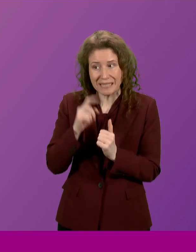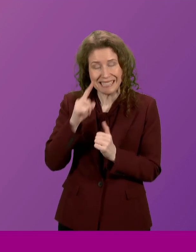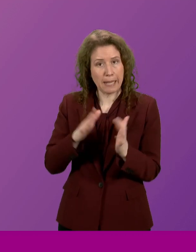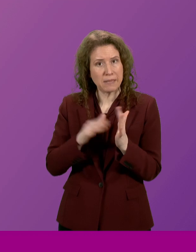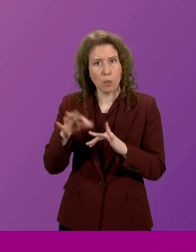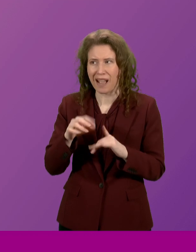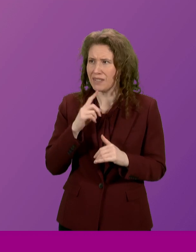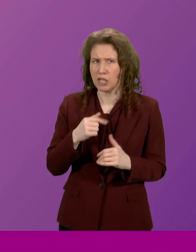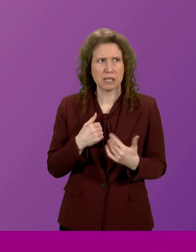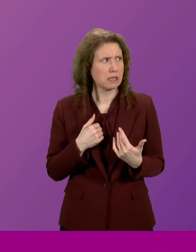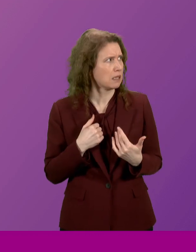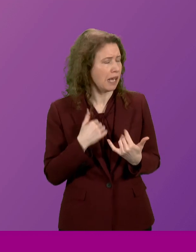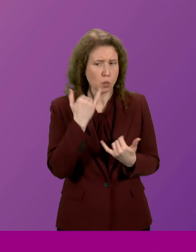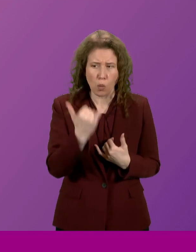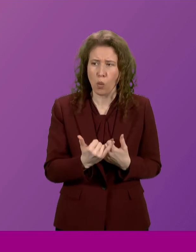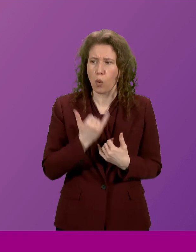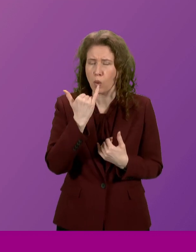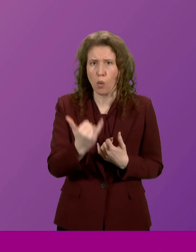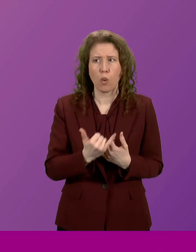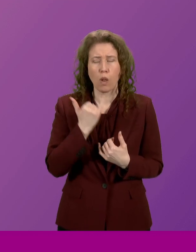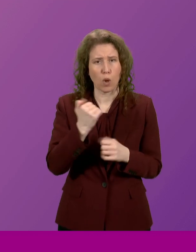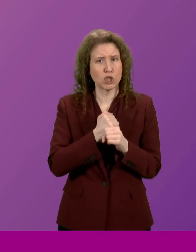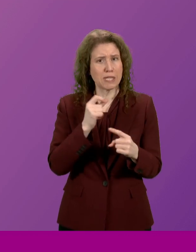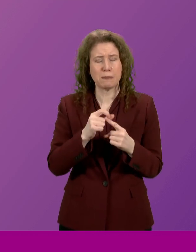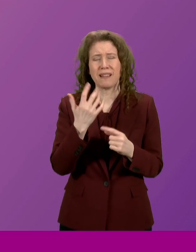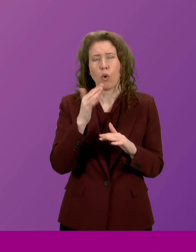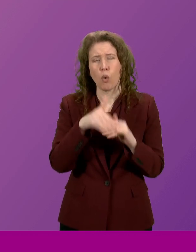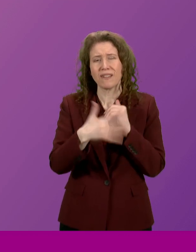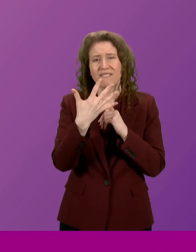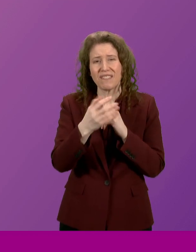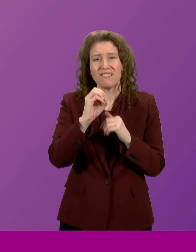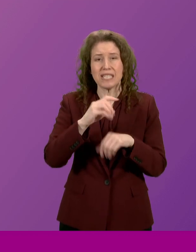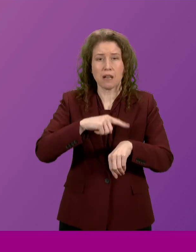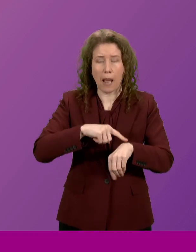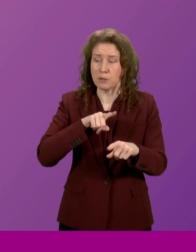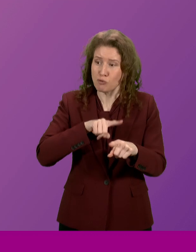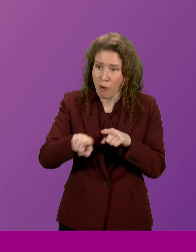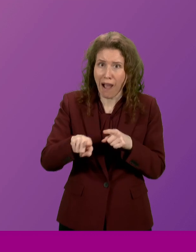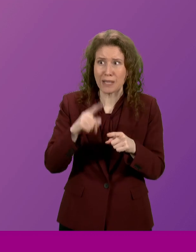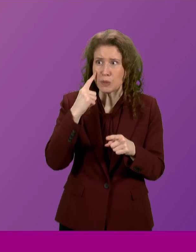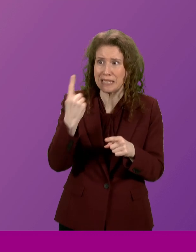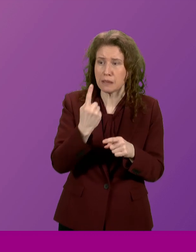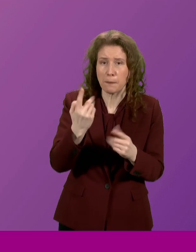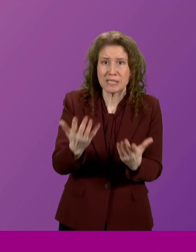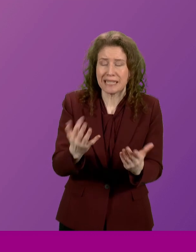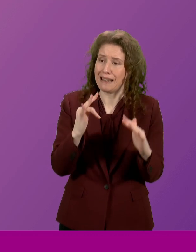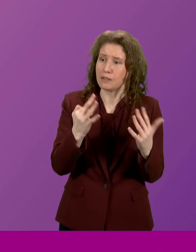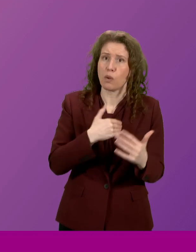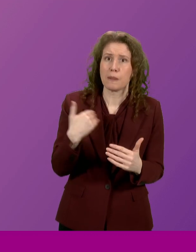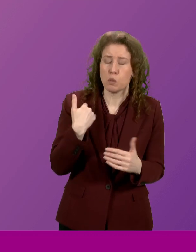“I had to call the GP surgery over 50 times to try to get through at 8 am. It is not sustainable.”